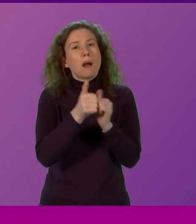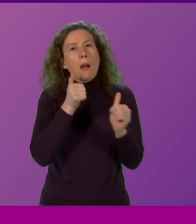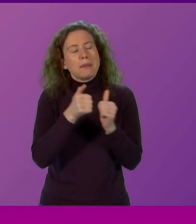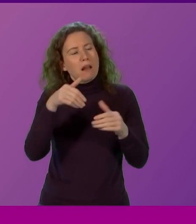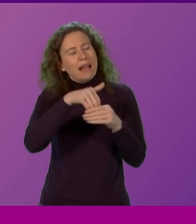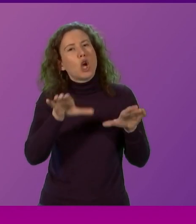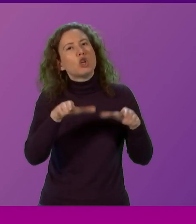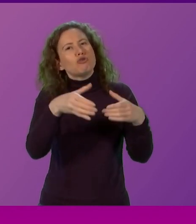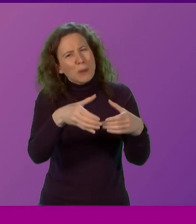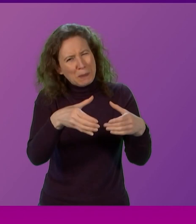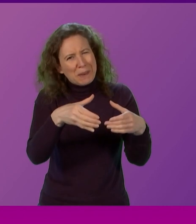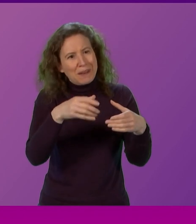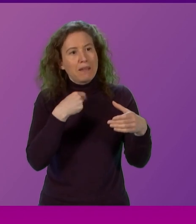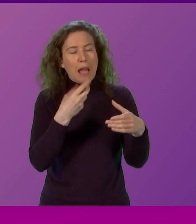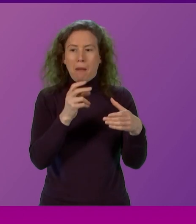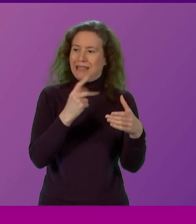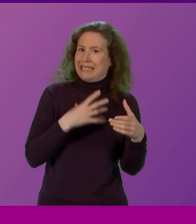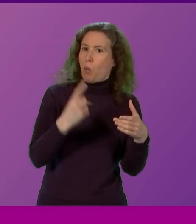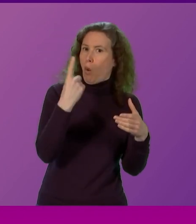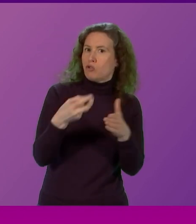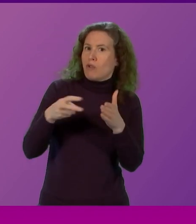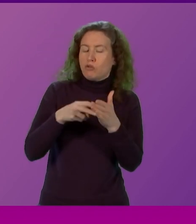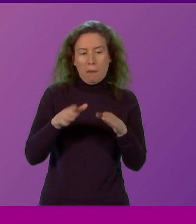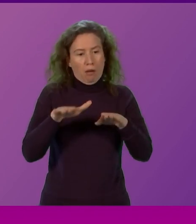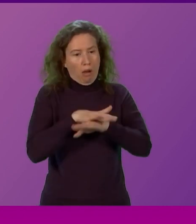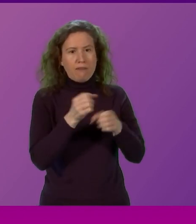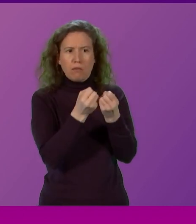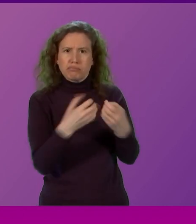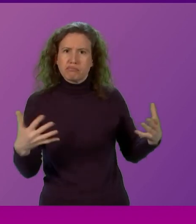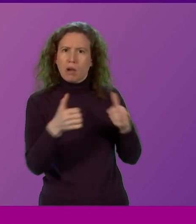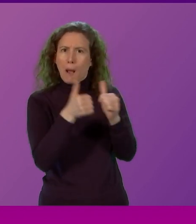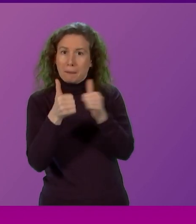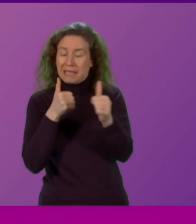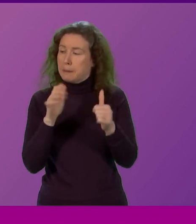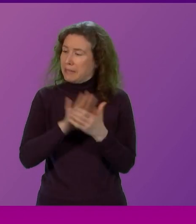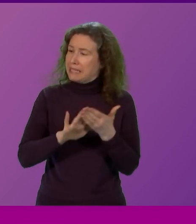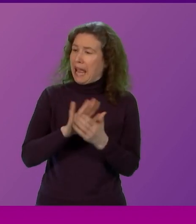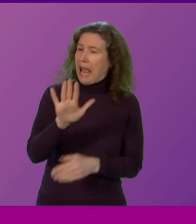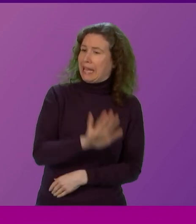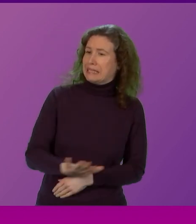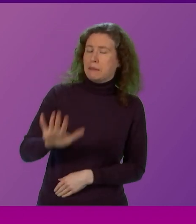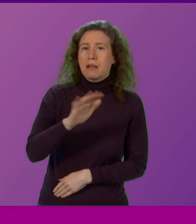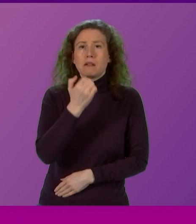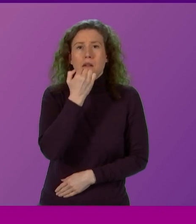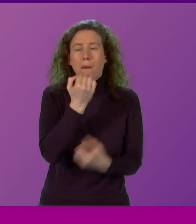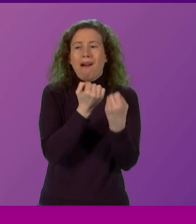registering under one registration are identified, the estimated number of individual producers